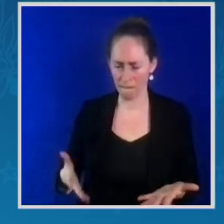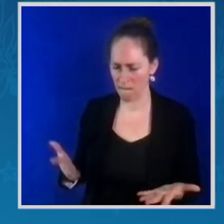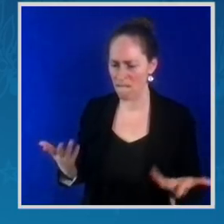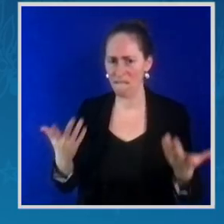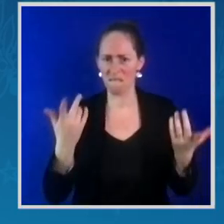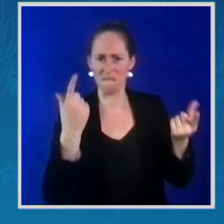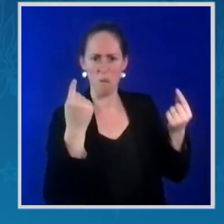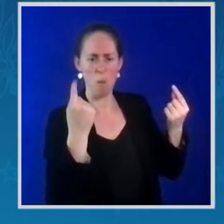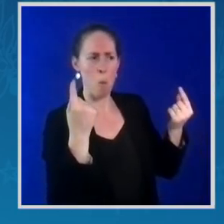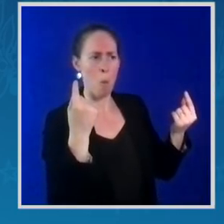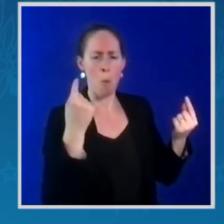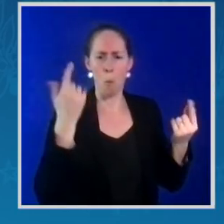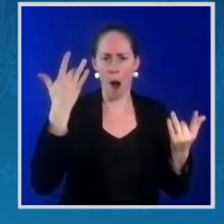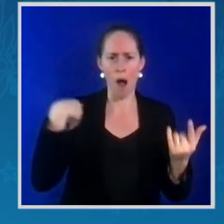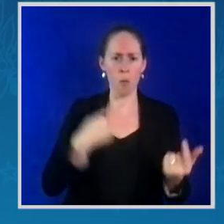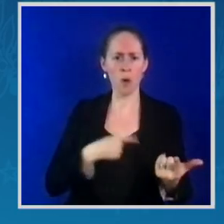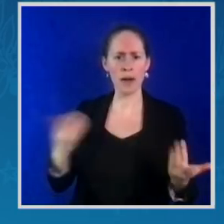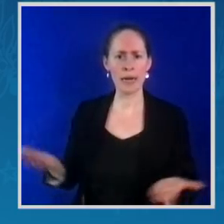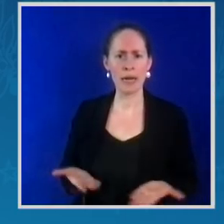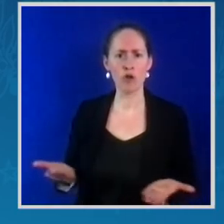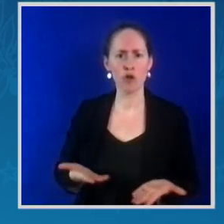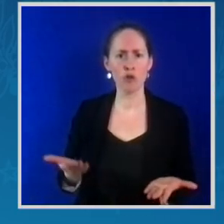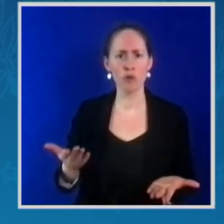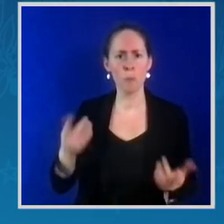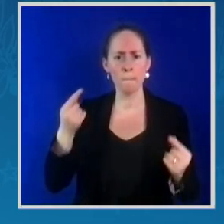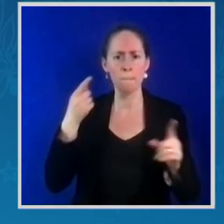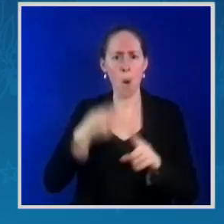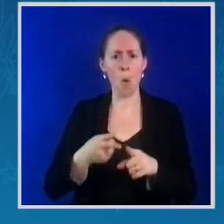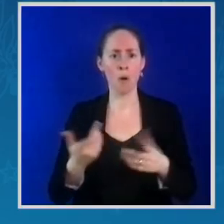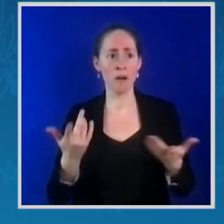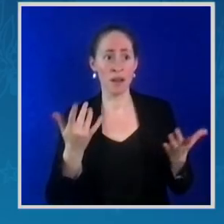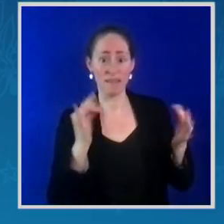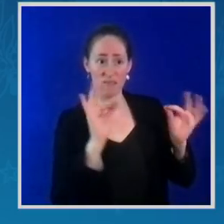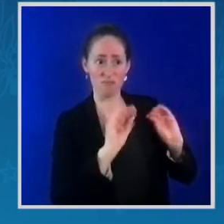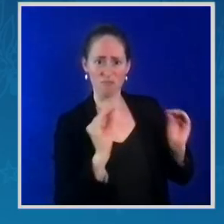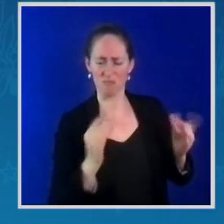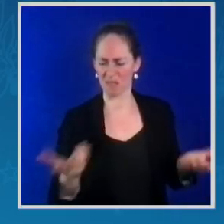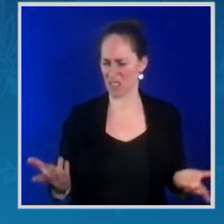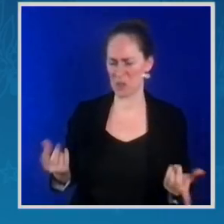Seriously, if we're looking at an era in an age